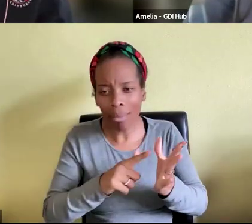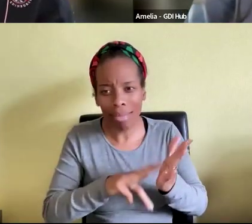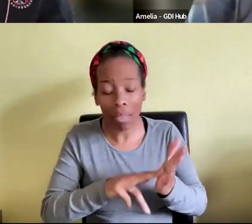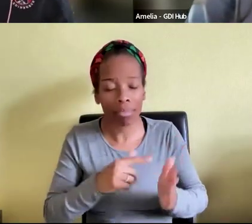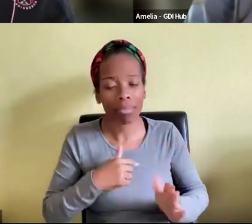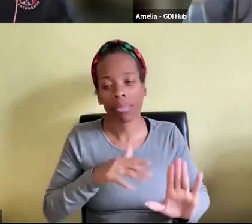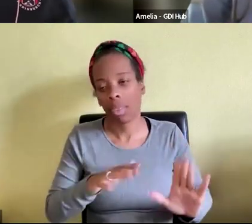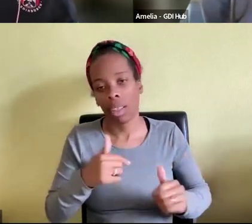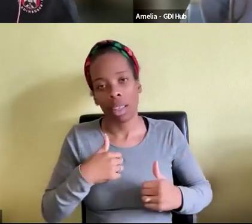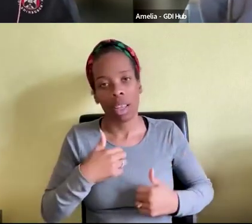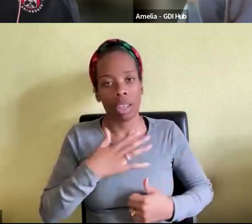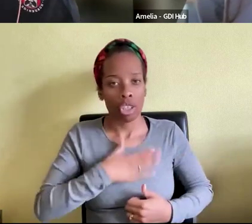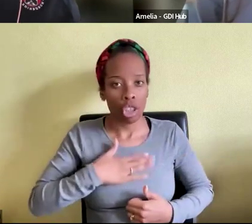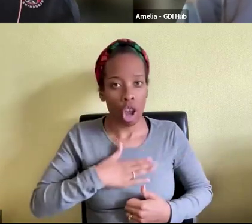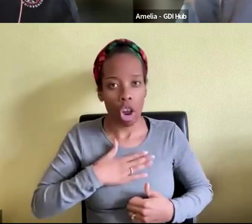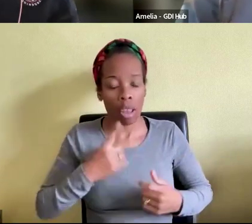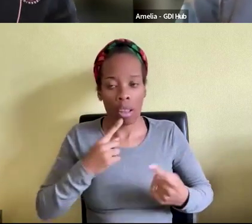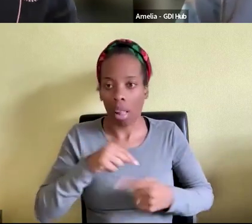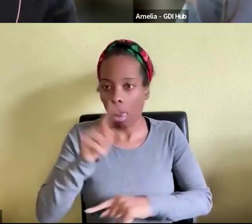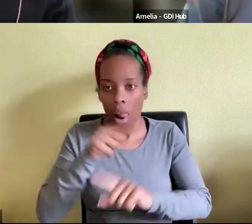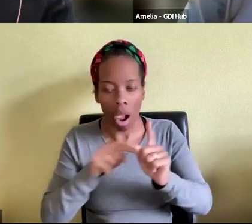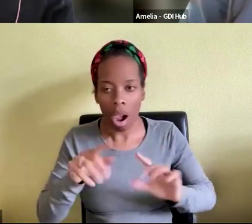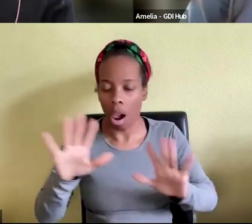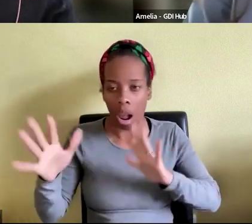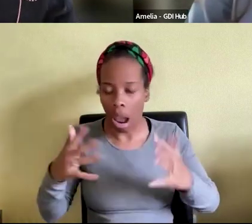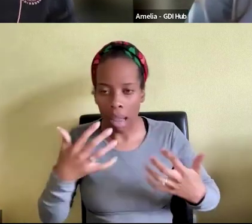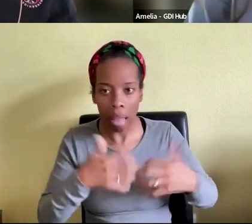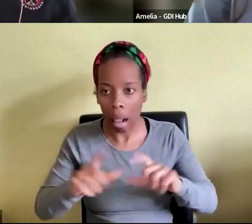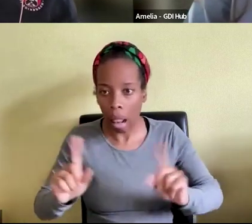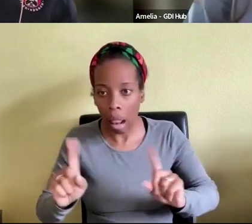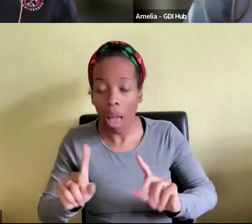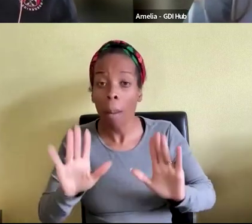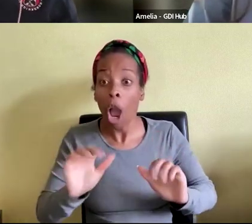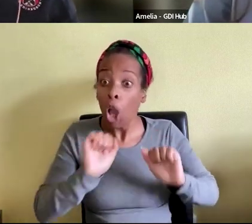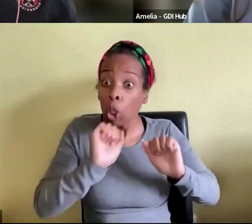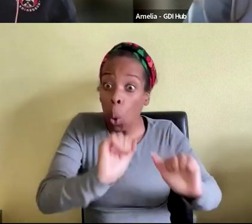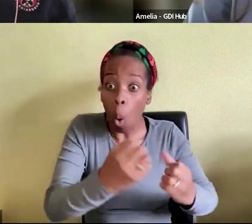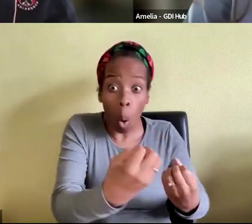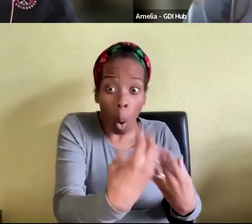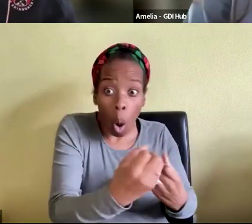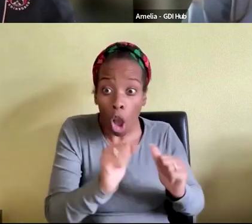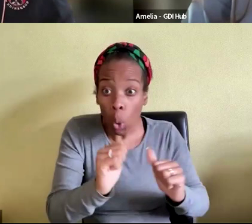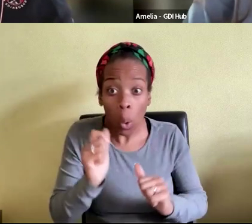I'm sorry for all the in the process, but to have your perspective and your tips and things is so useful,